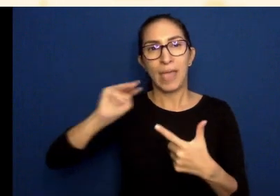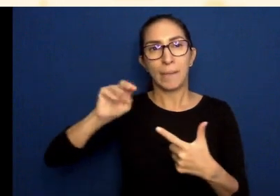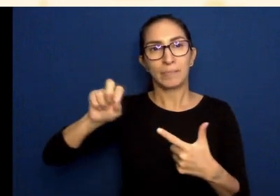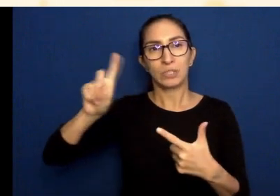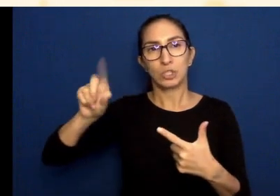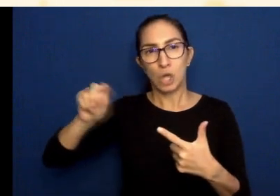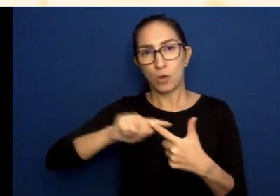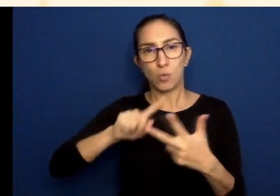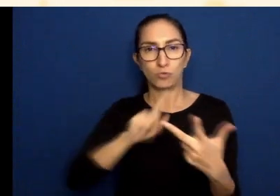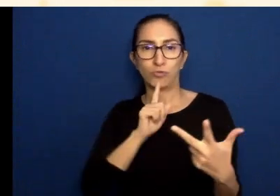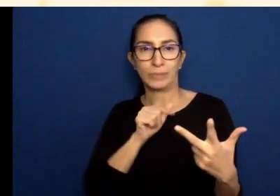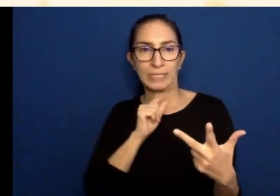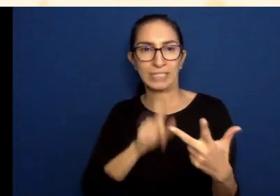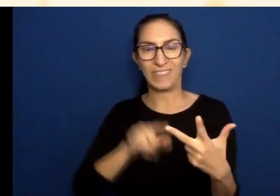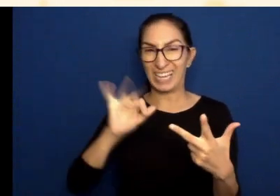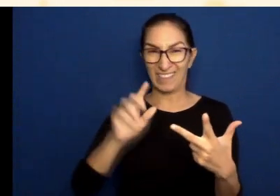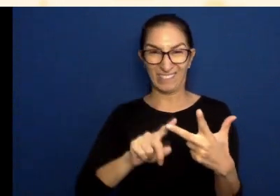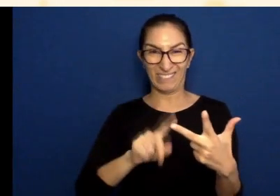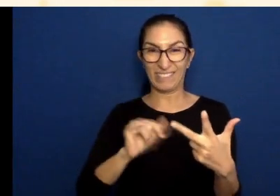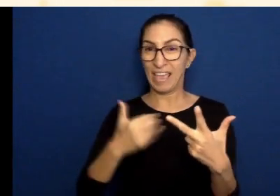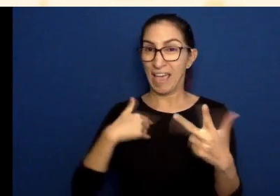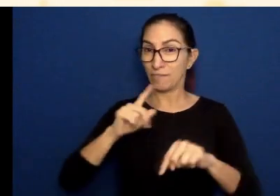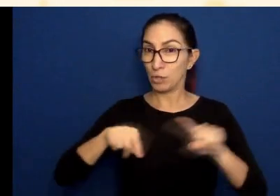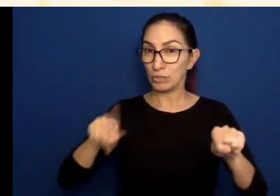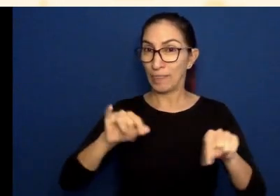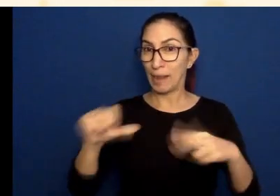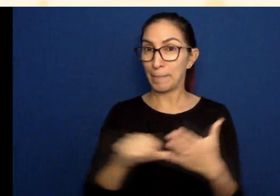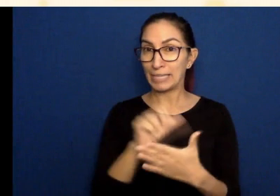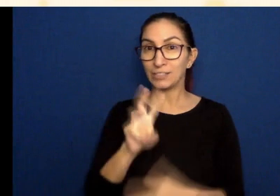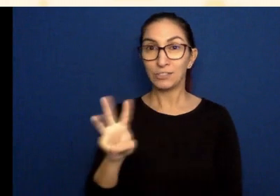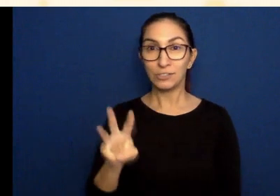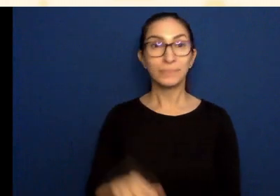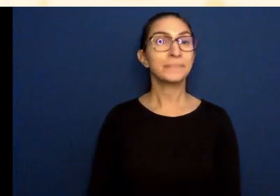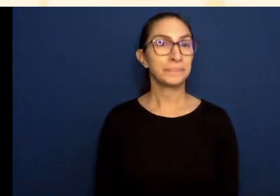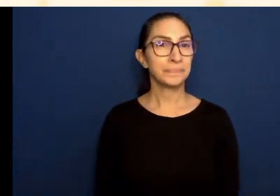of the page. So the first thing to do is determine if the site is a desktop,